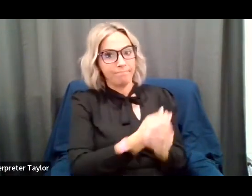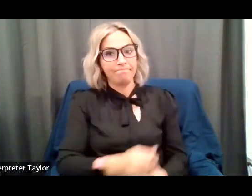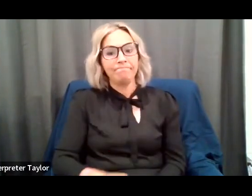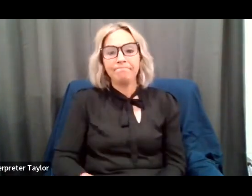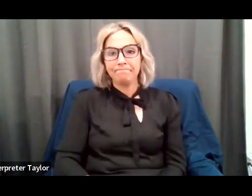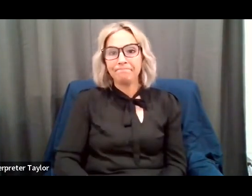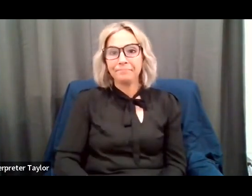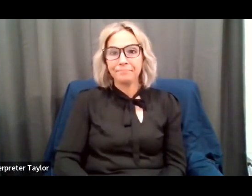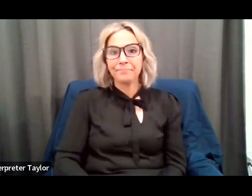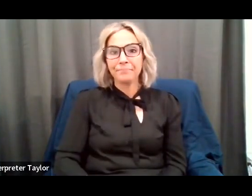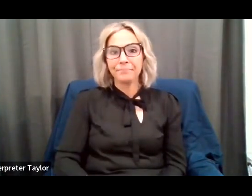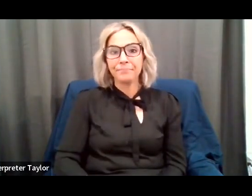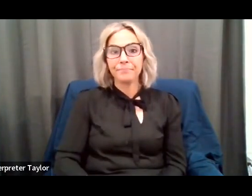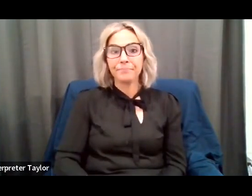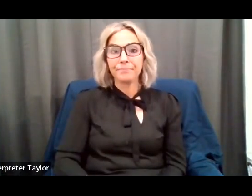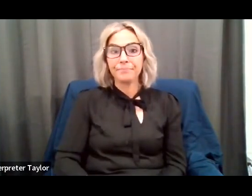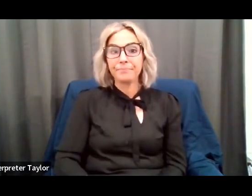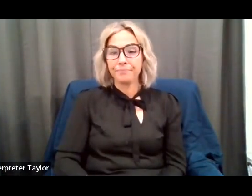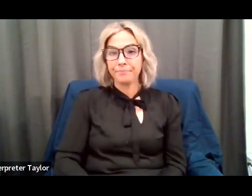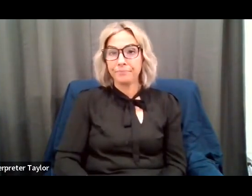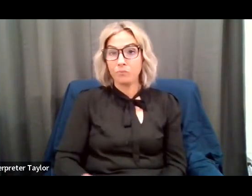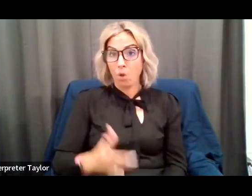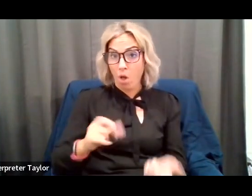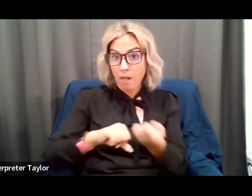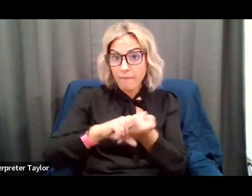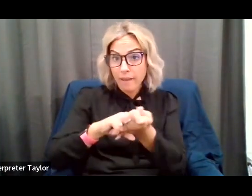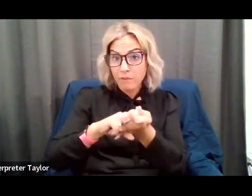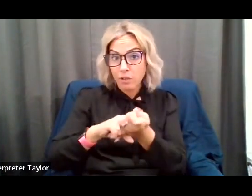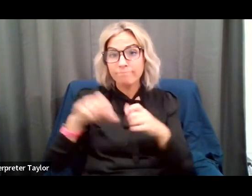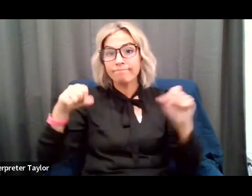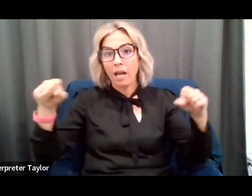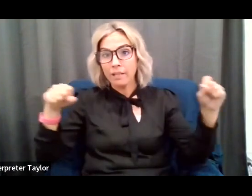Approved. [And all in favor?] [Aye.]